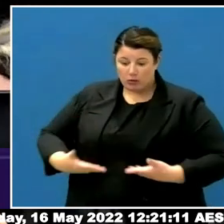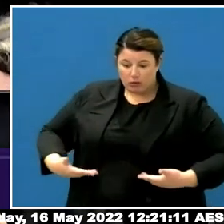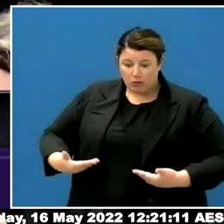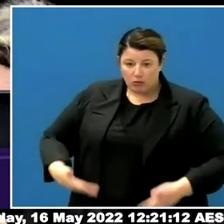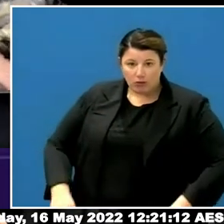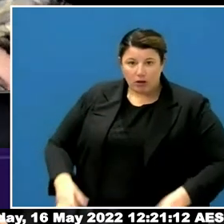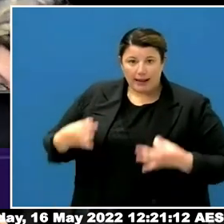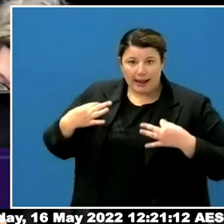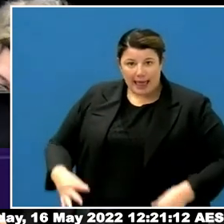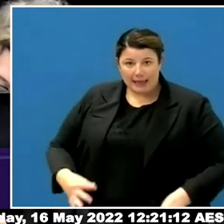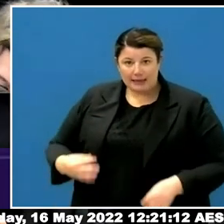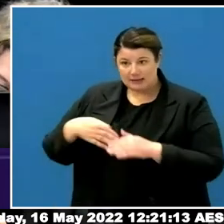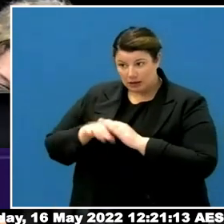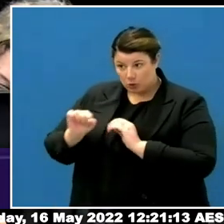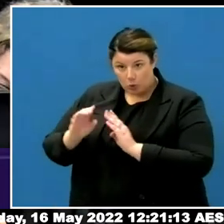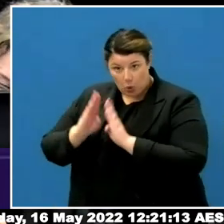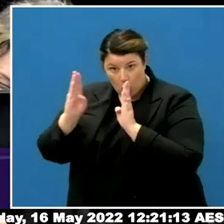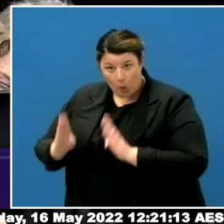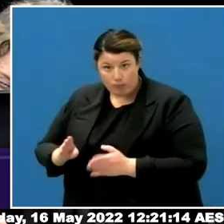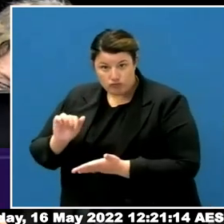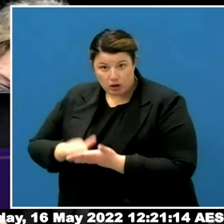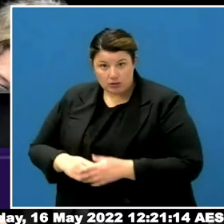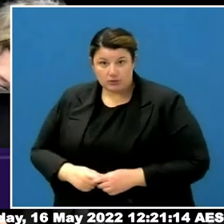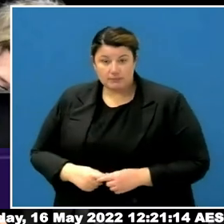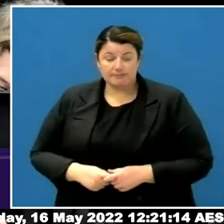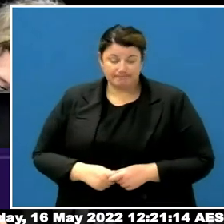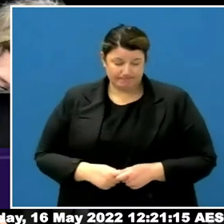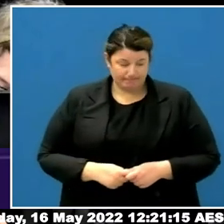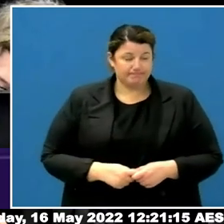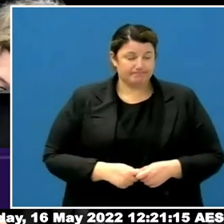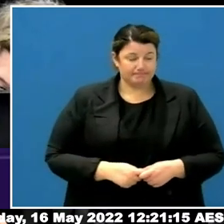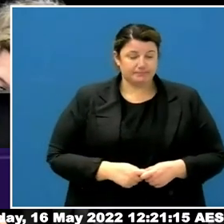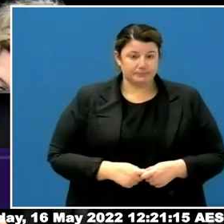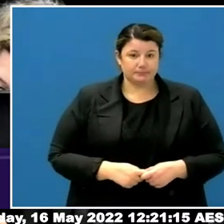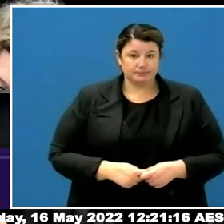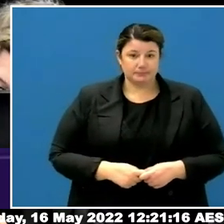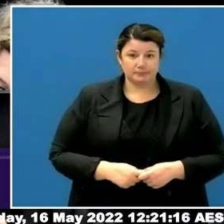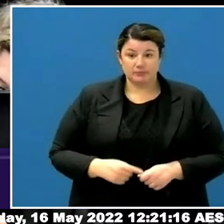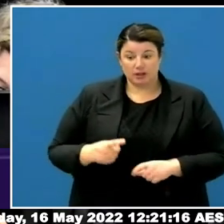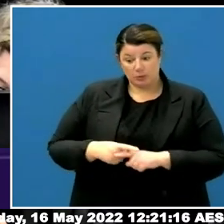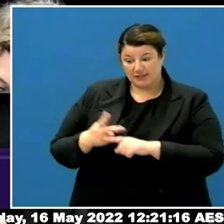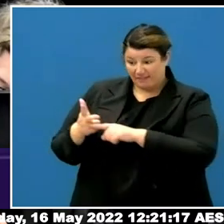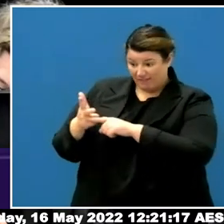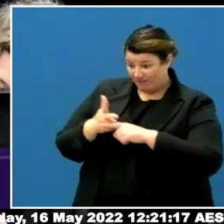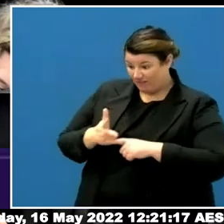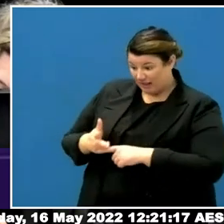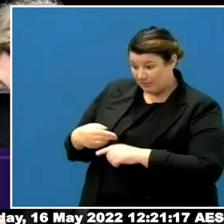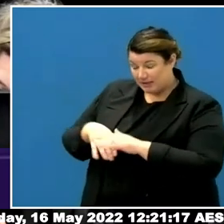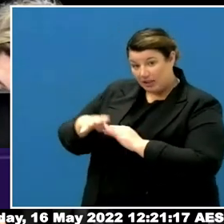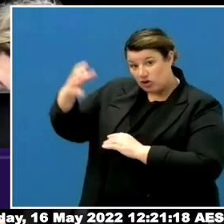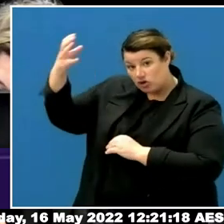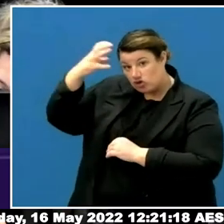Yes. MR FOGARTY: That he was filmed naked or partially naked in the shower and also on the toilet? SALLY: Yes.